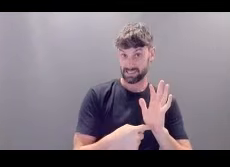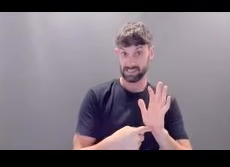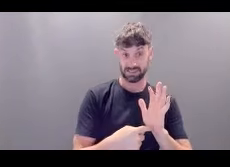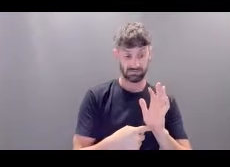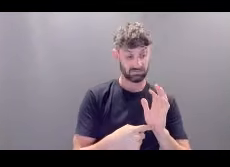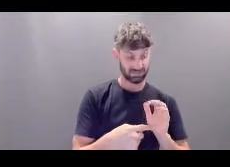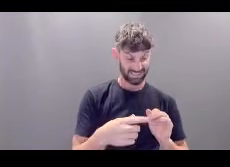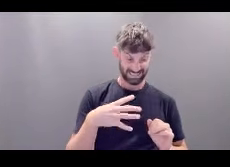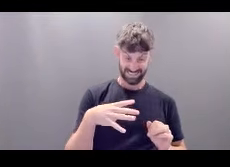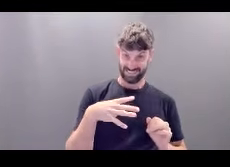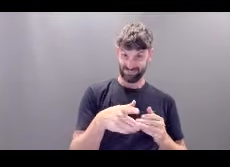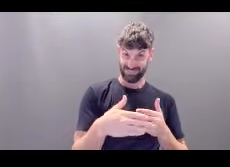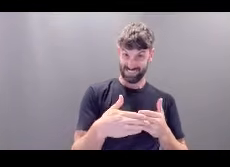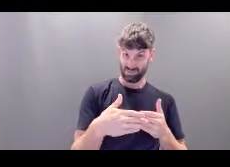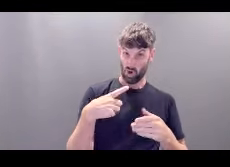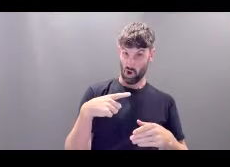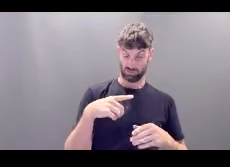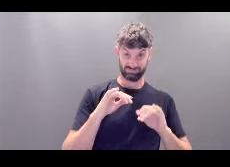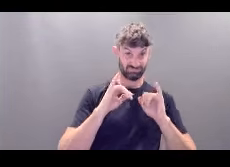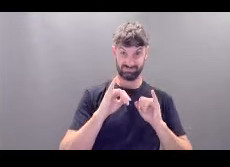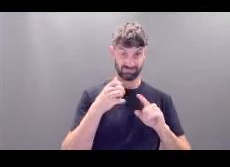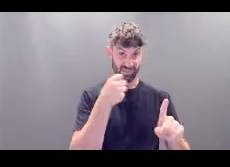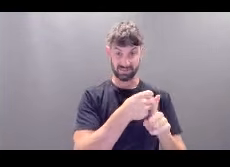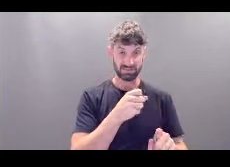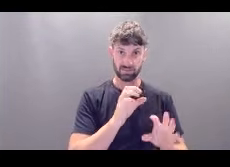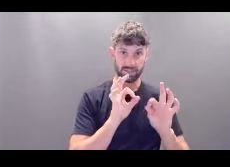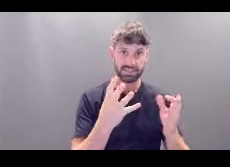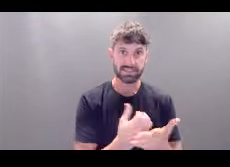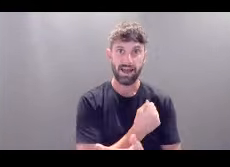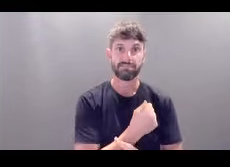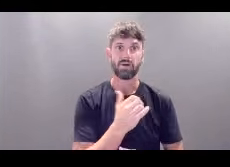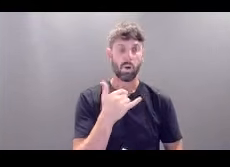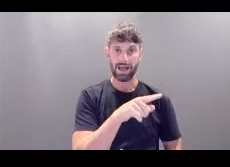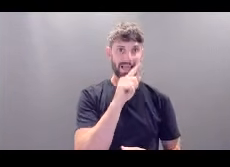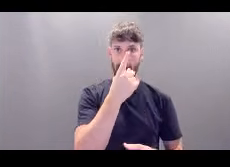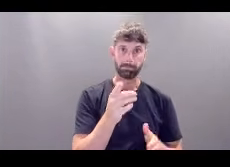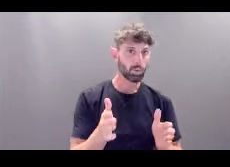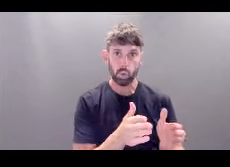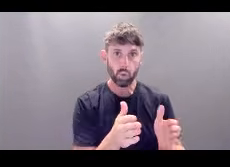on for their safety, for mobility or positioning, for